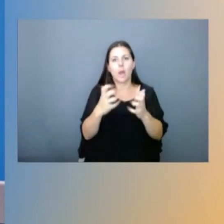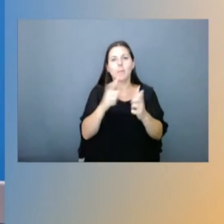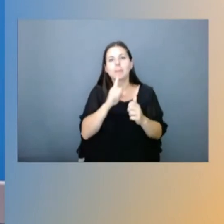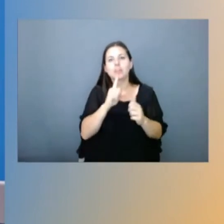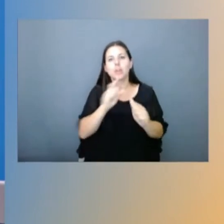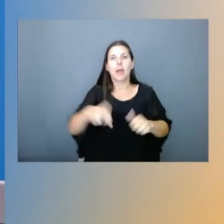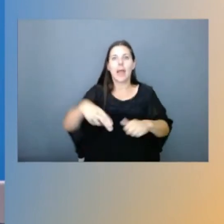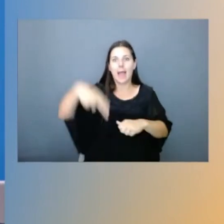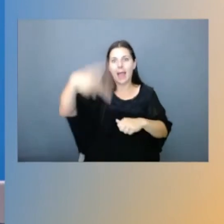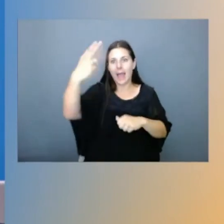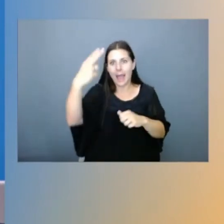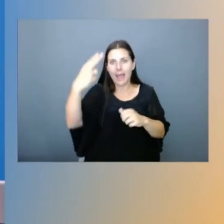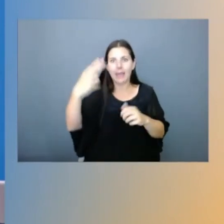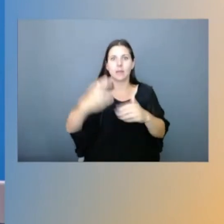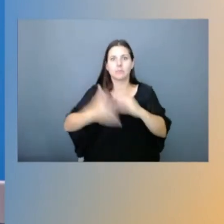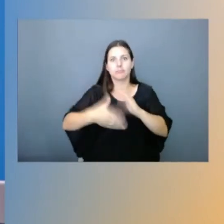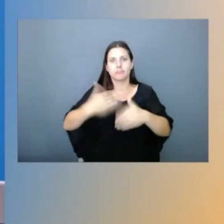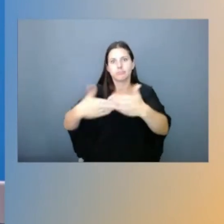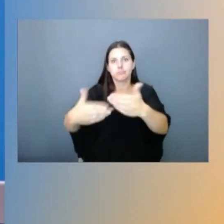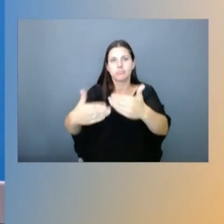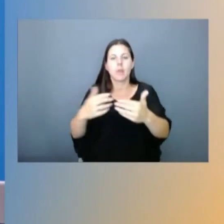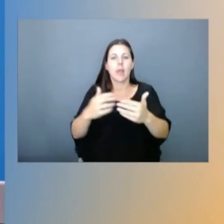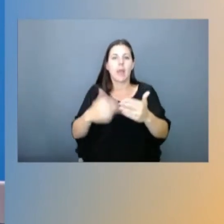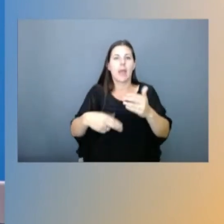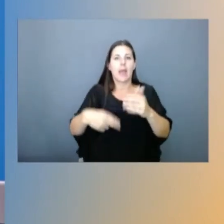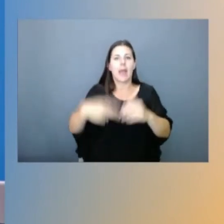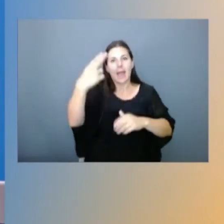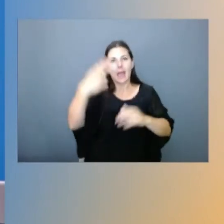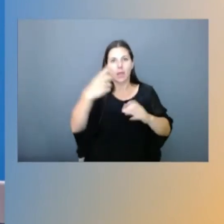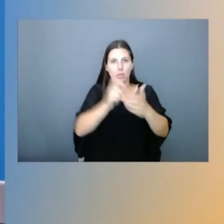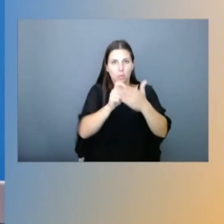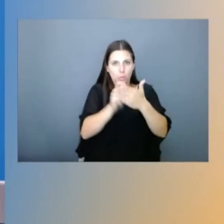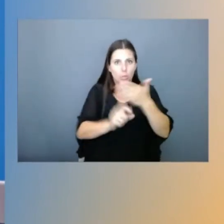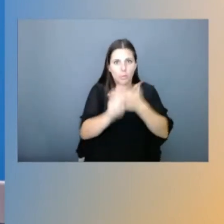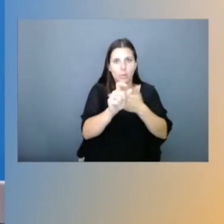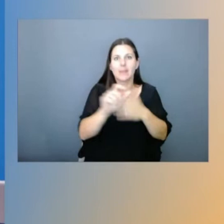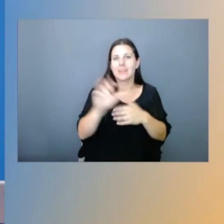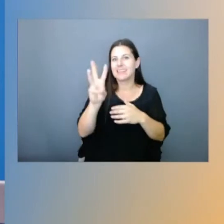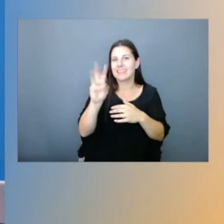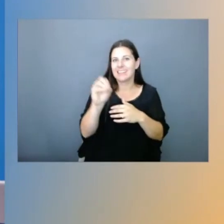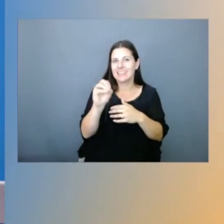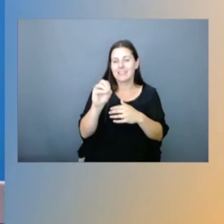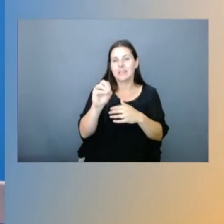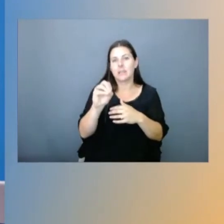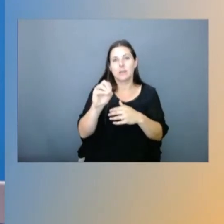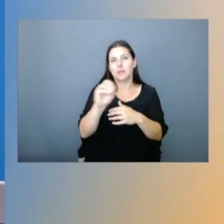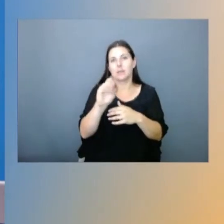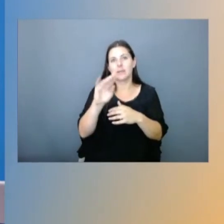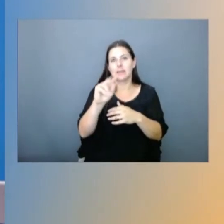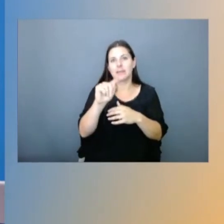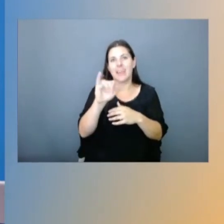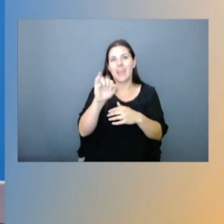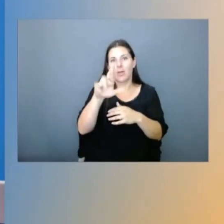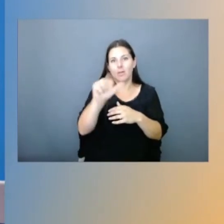very high throughput, and deliver 64 terabytes of the max EBS volumes. So even though Nitro SSD became available